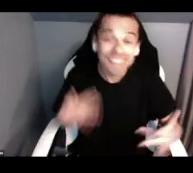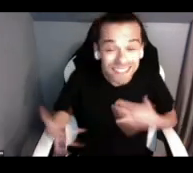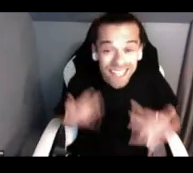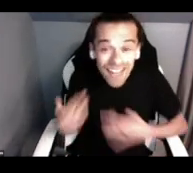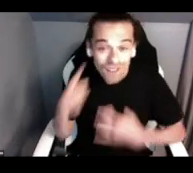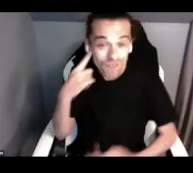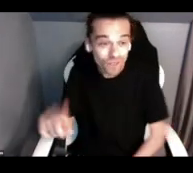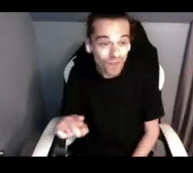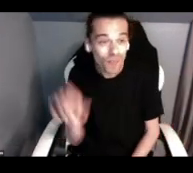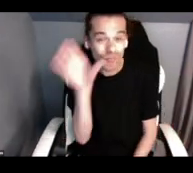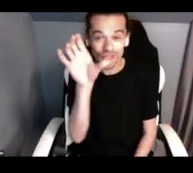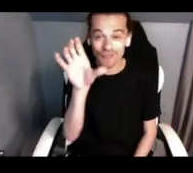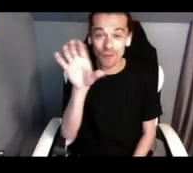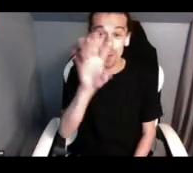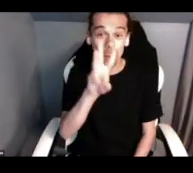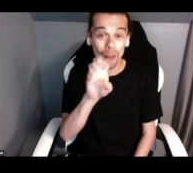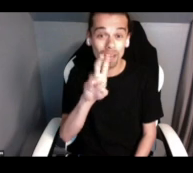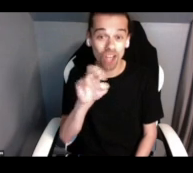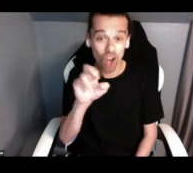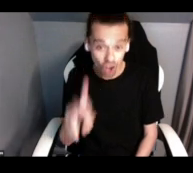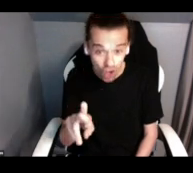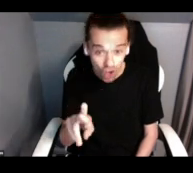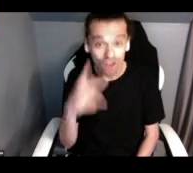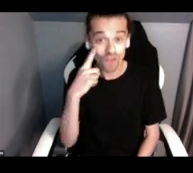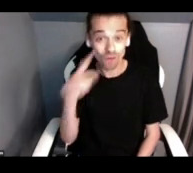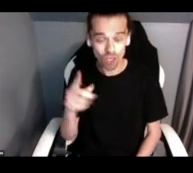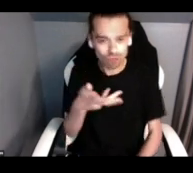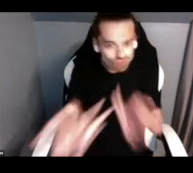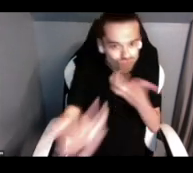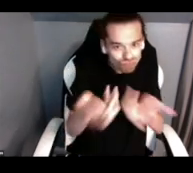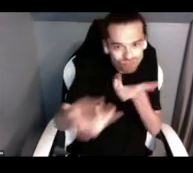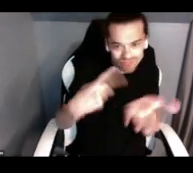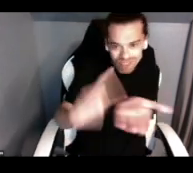forward to having an interactive discussion.